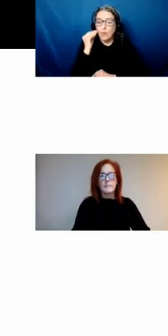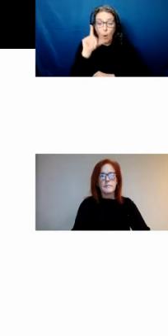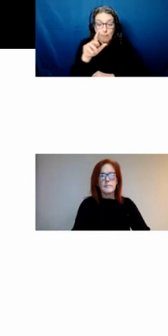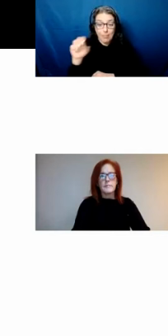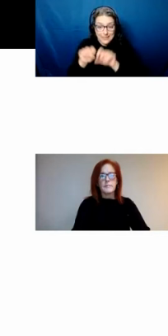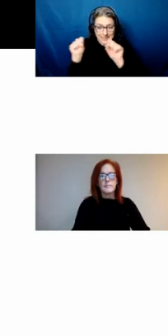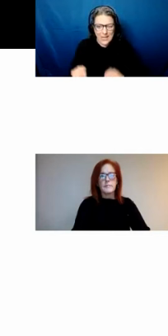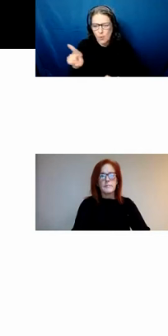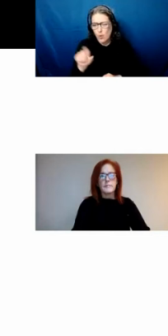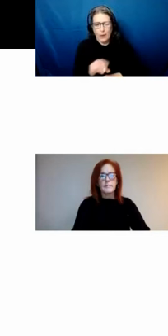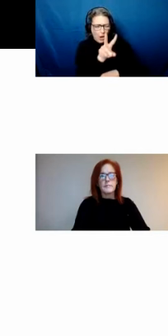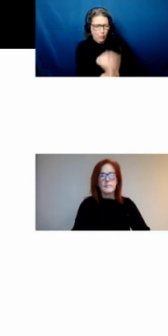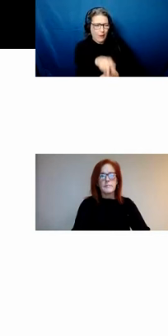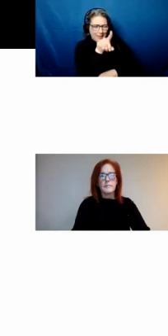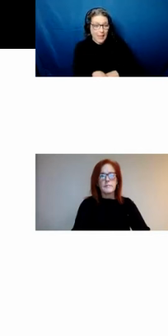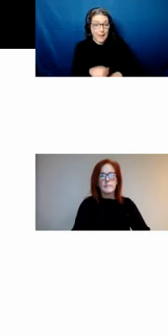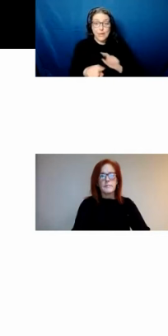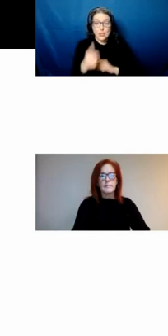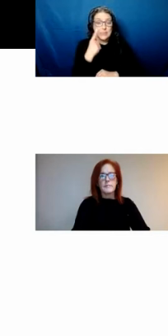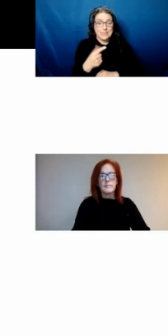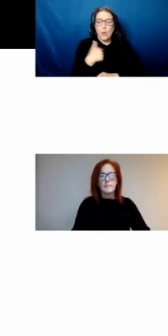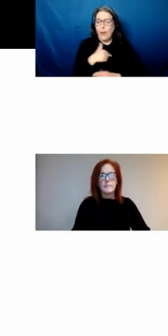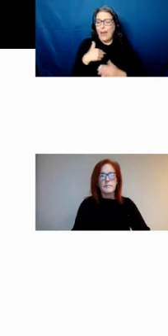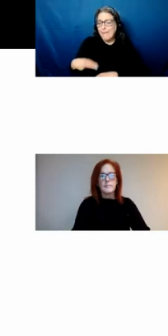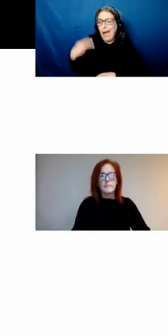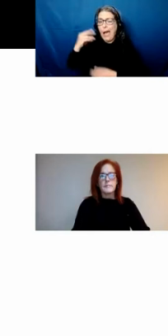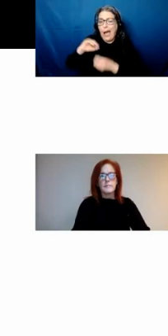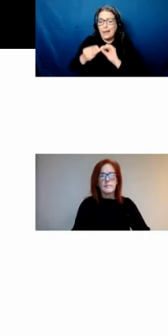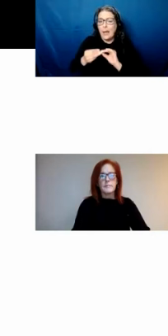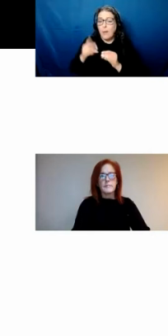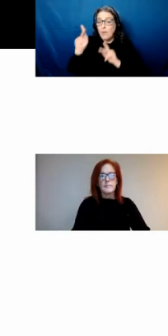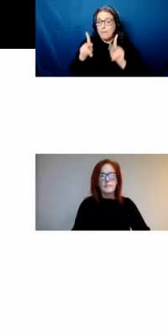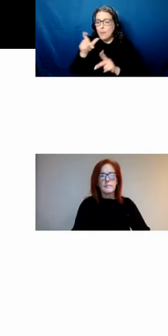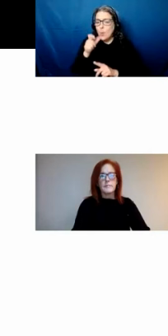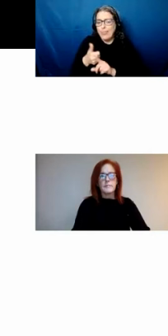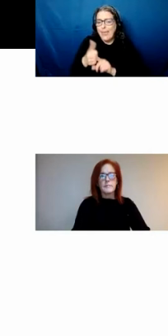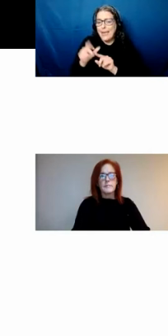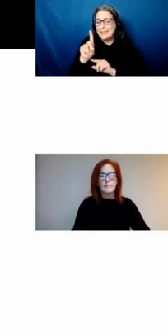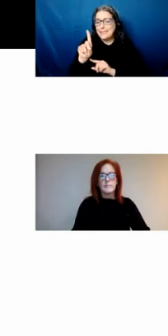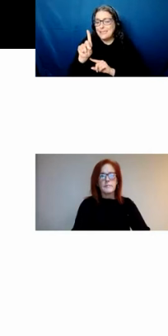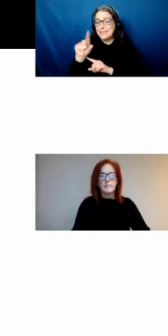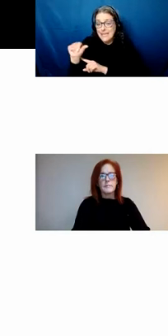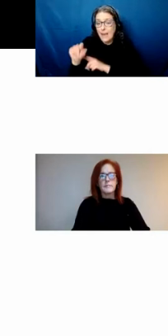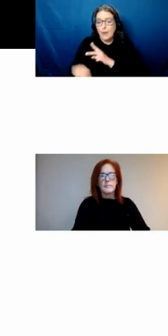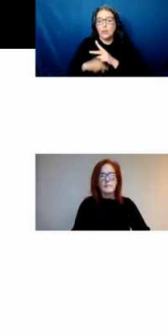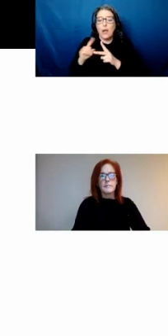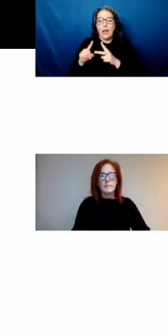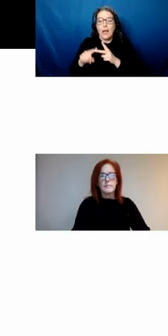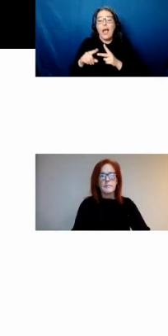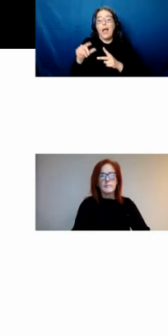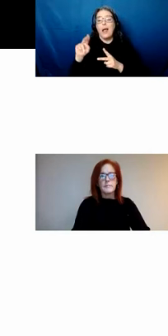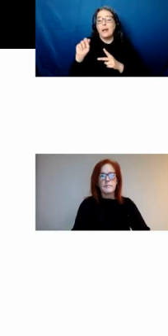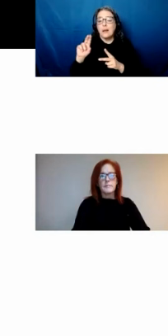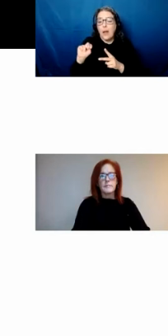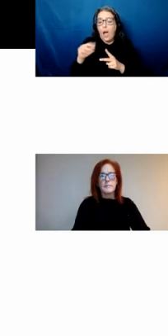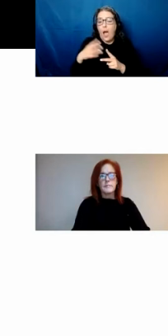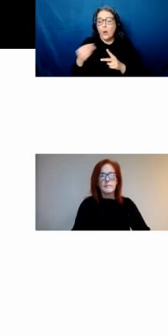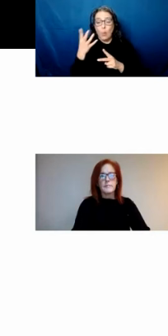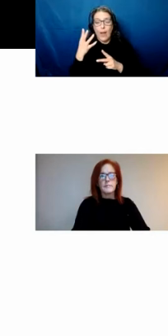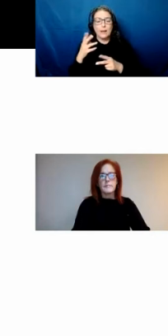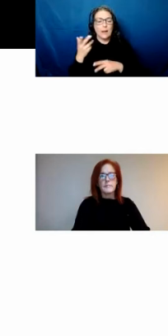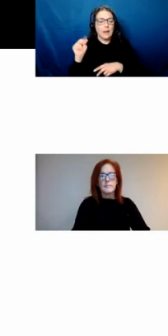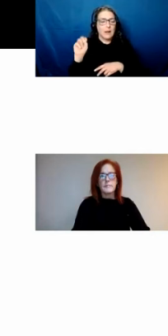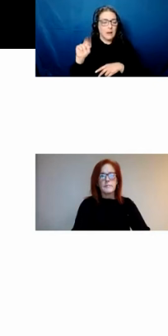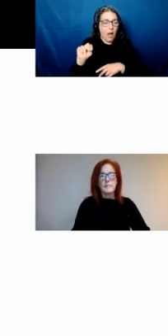The first thing that we are really going to talk about is the substantial amendment to the 2019 action plan. This has to do CARES Act and we have Melissa from our department to talk about. Go ahead. Speaker little this is from the Omaha planning department, and the substantial amendment -- when we talk about substantial amendment kind of in general, that process occurs when there's a change to a previous annual action plan that consists of any action involving more than 400,000 so for